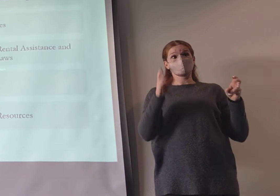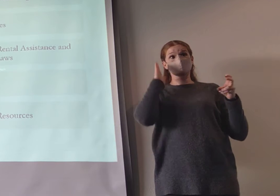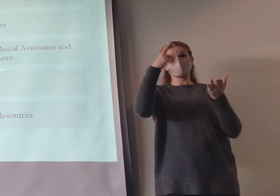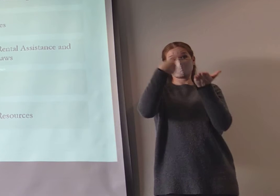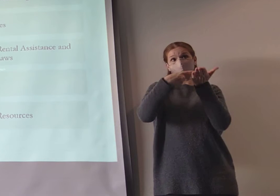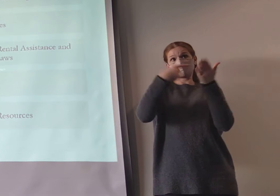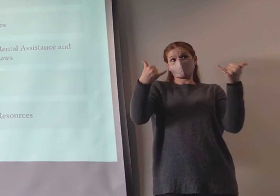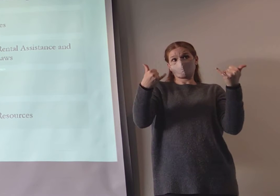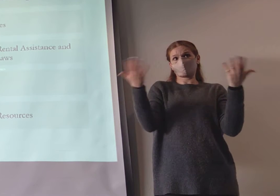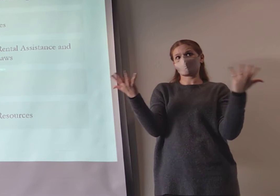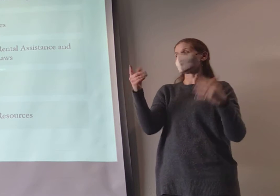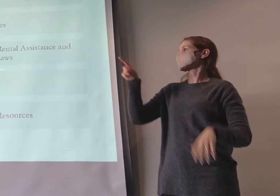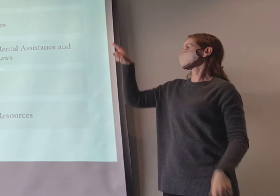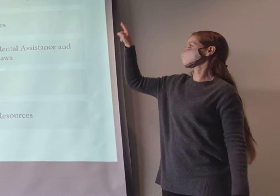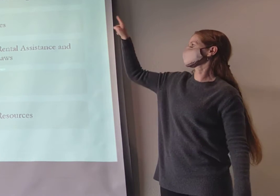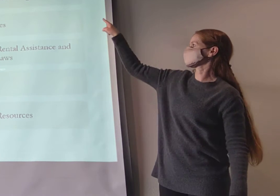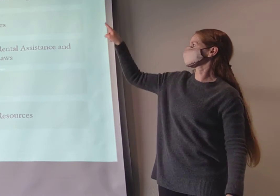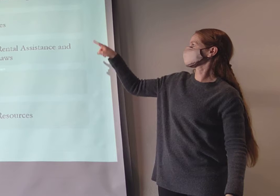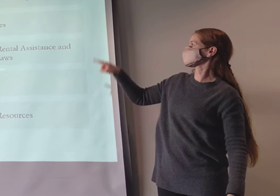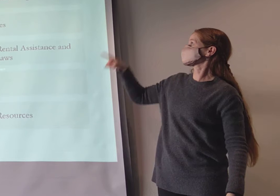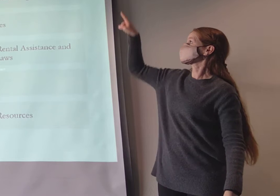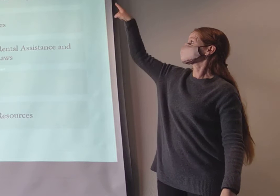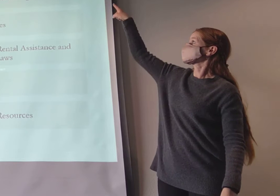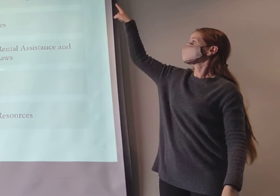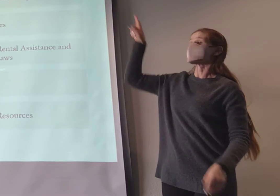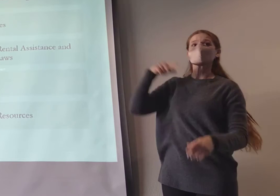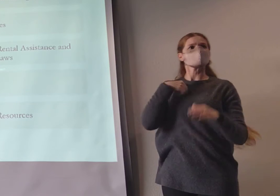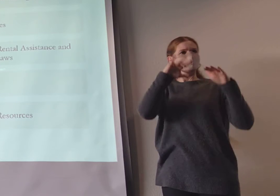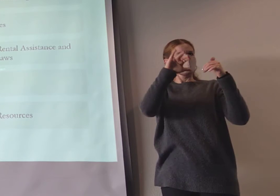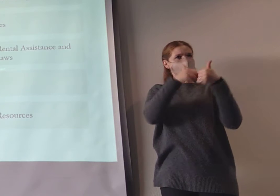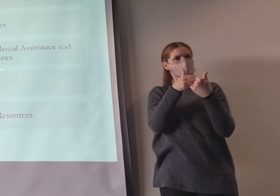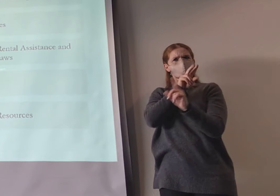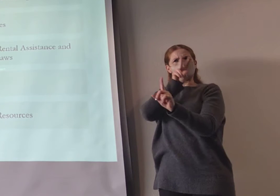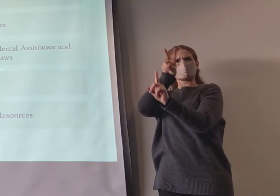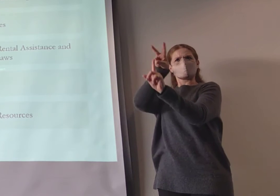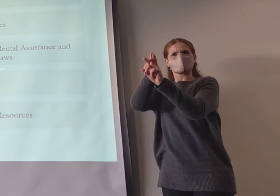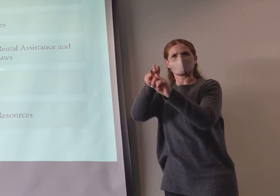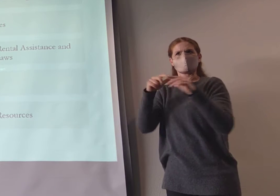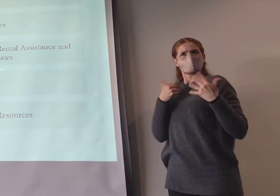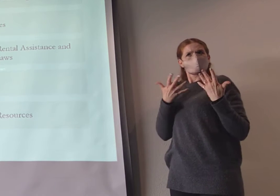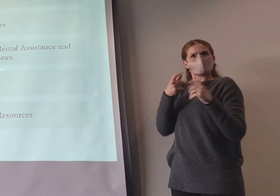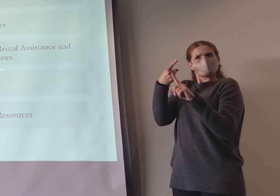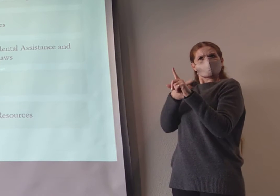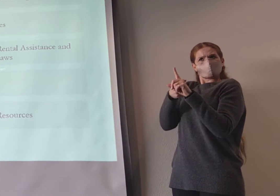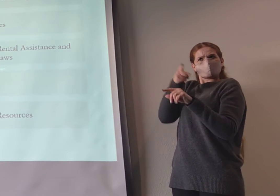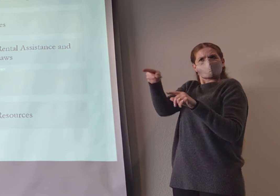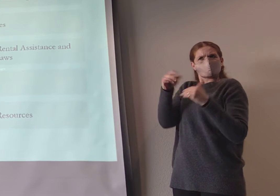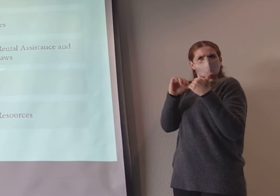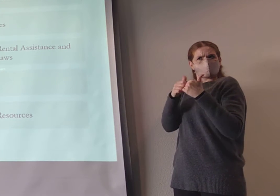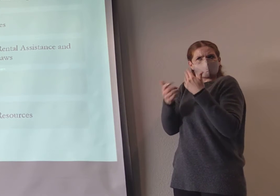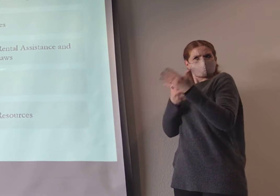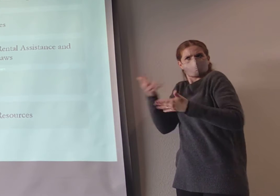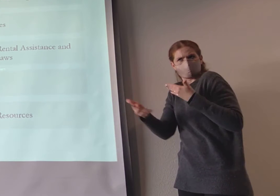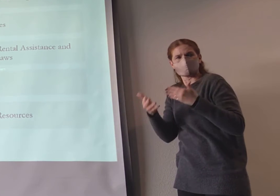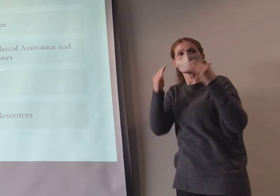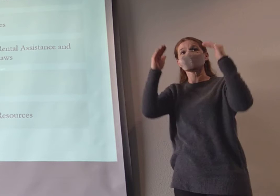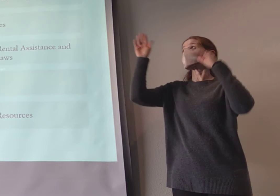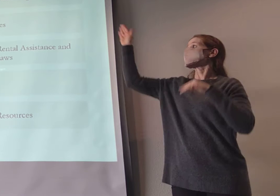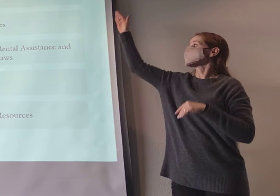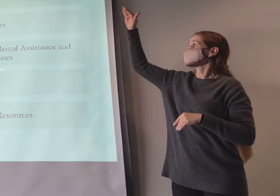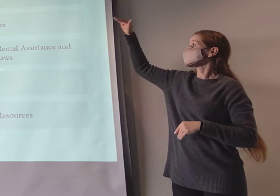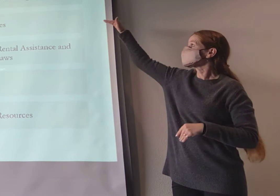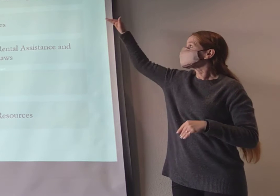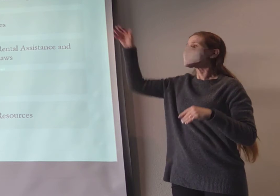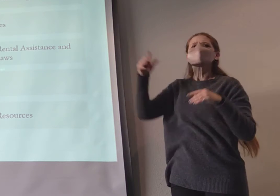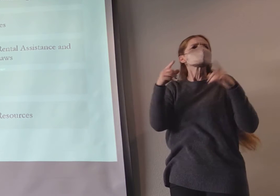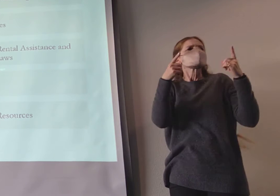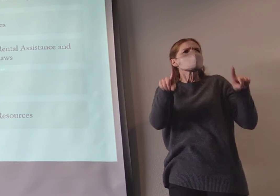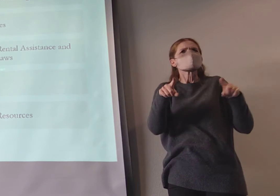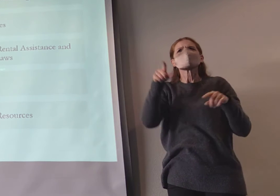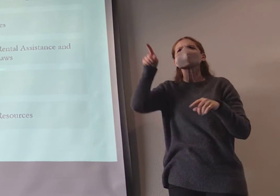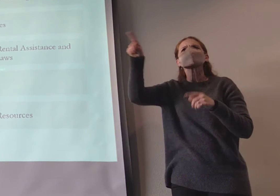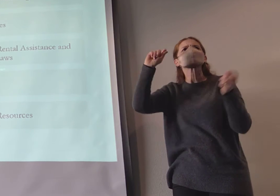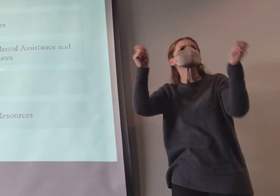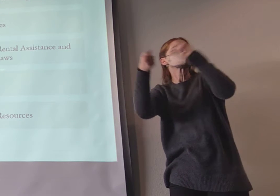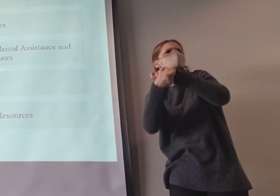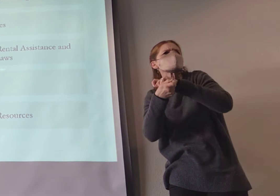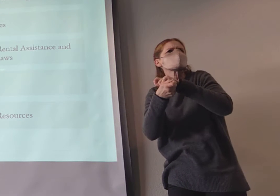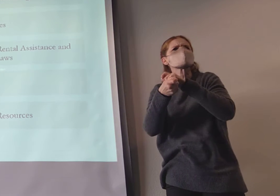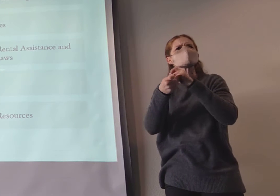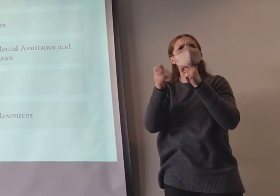Applying for tenancy, changes to a rental agreement, rent increases, COVID-19 rental